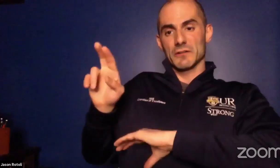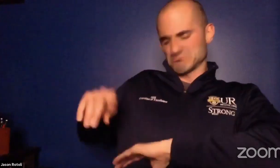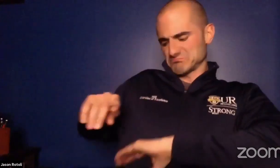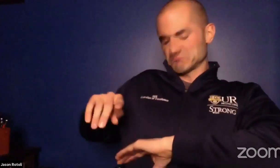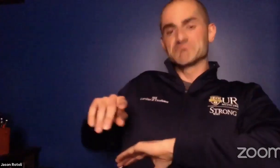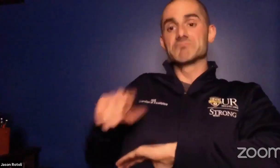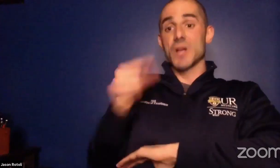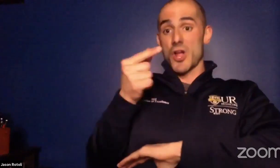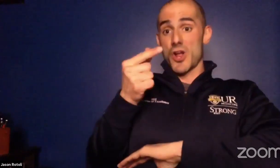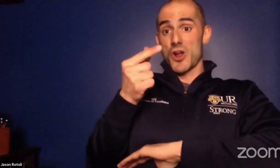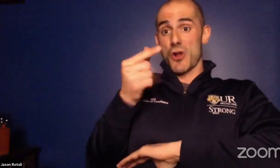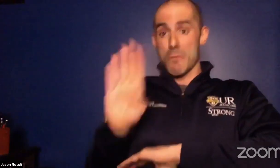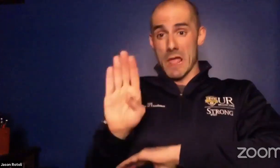be a symptom.